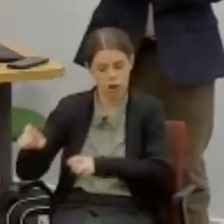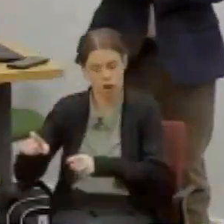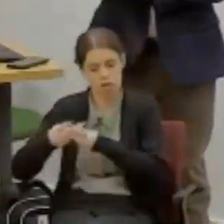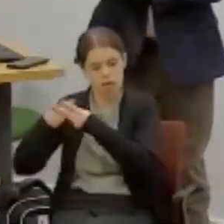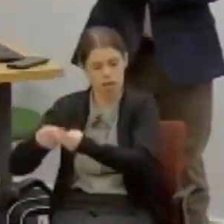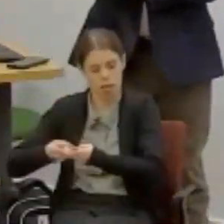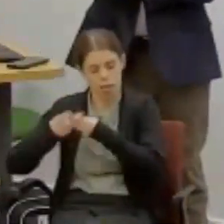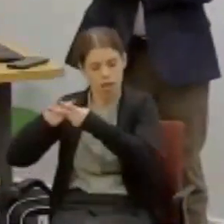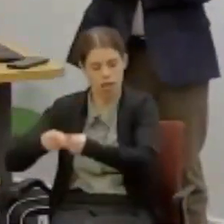if not years.